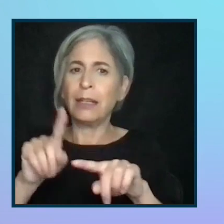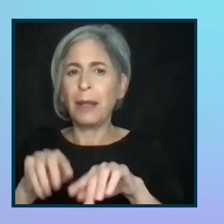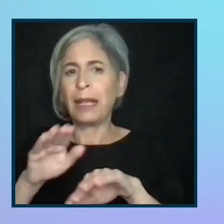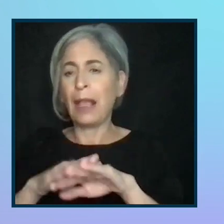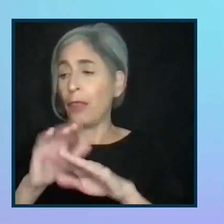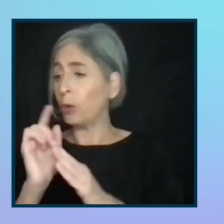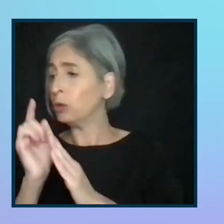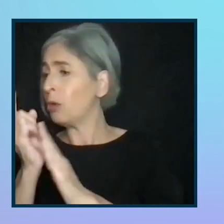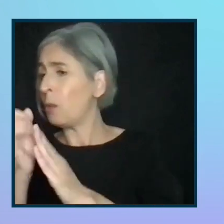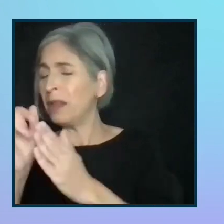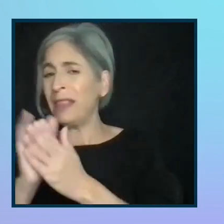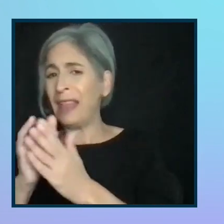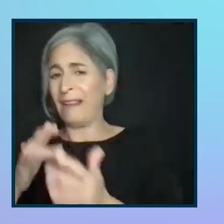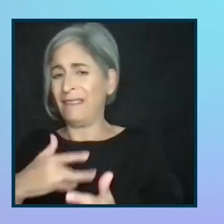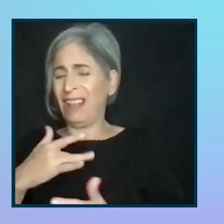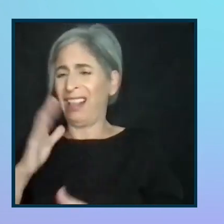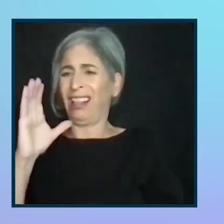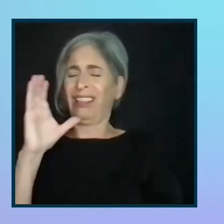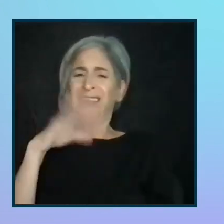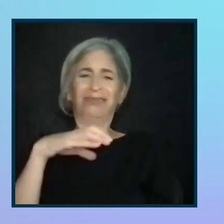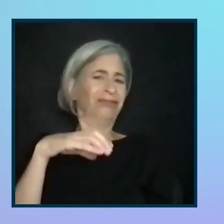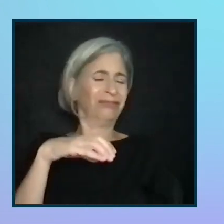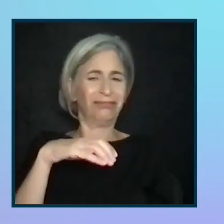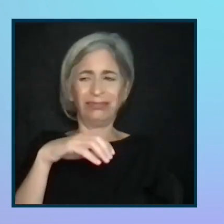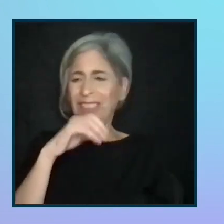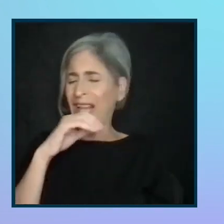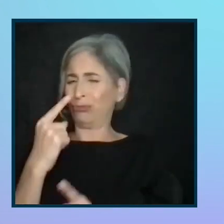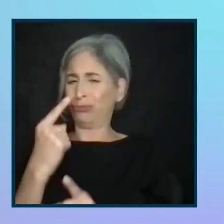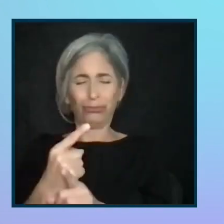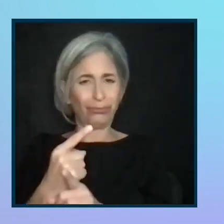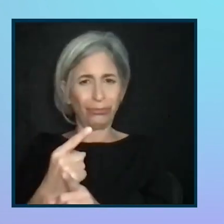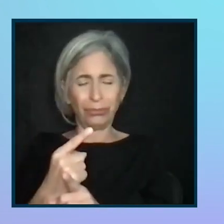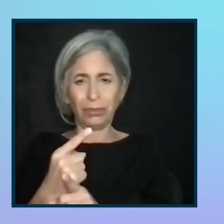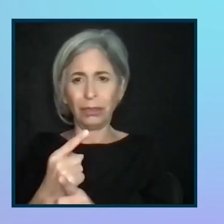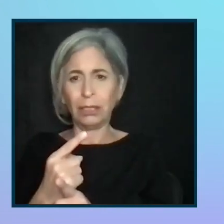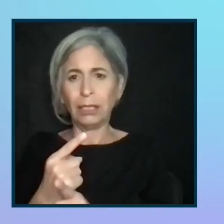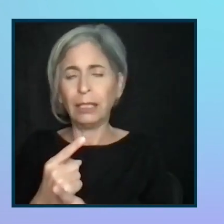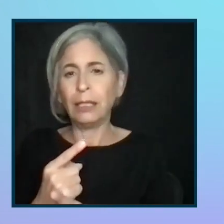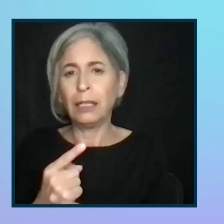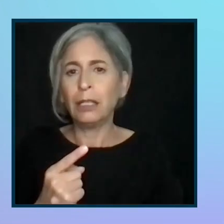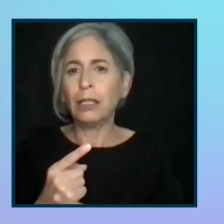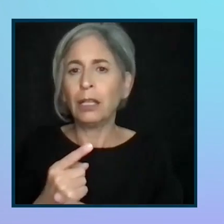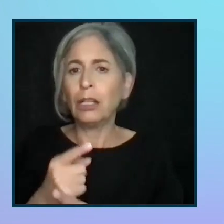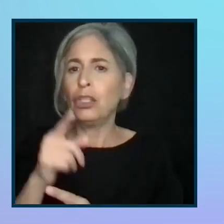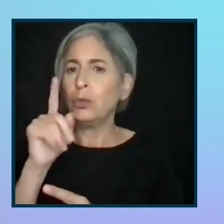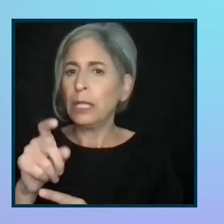where things feel a little bit off, and designing against actually requires you author a problem.